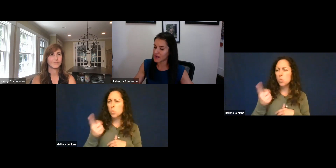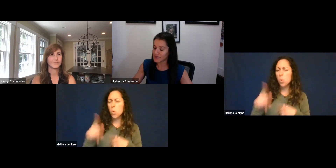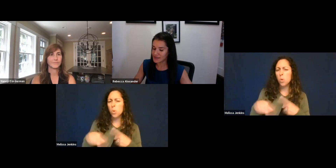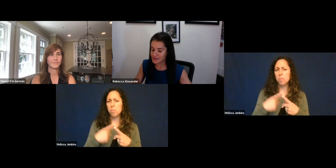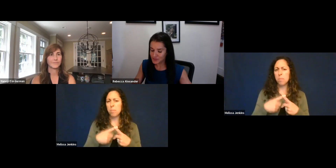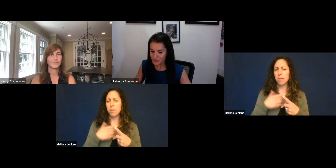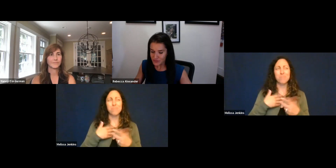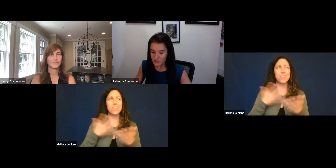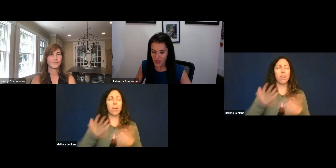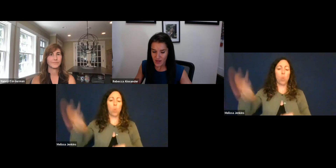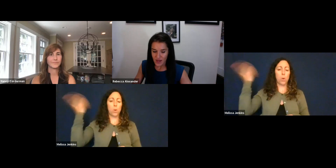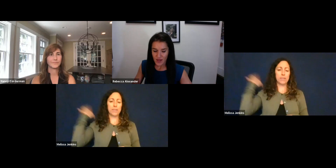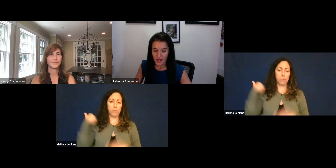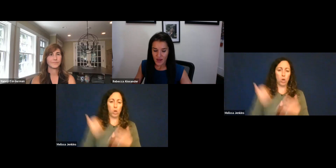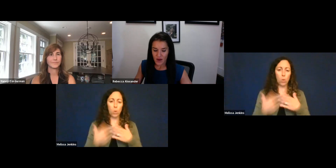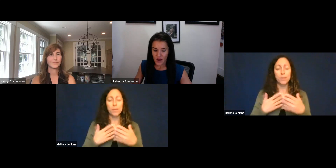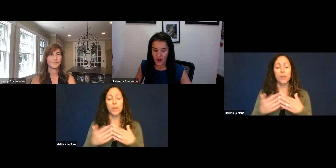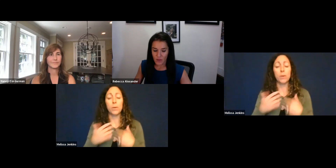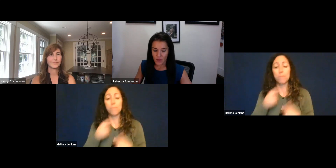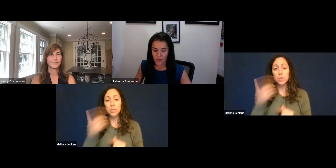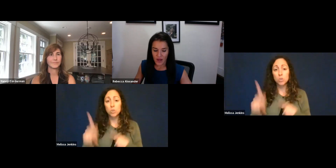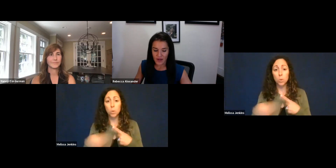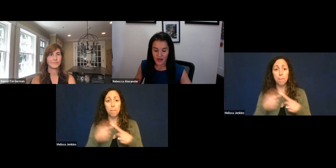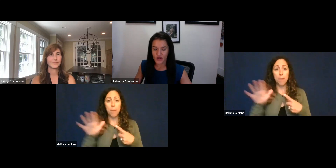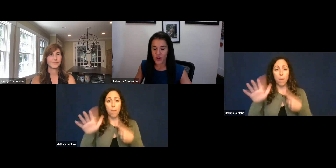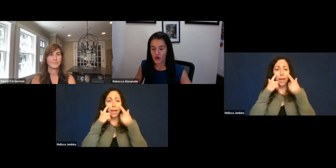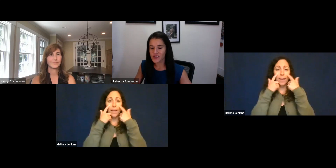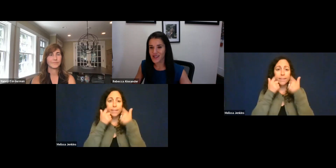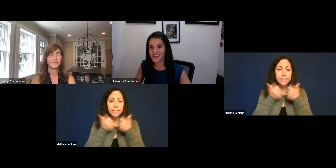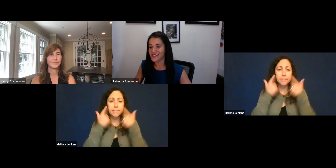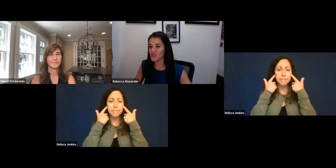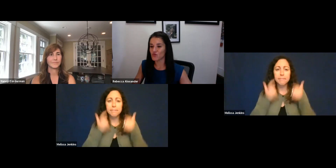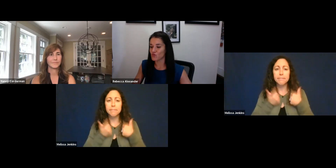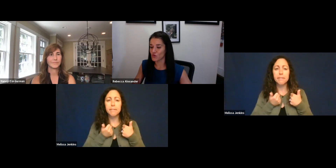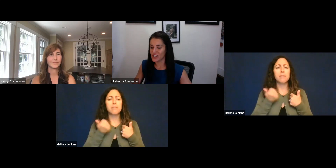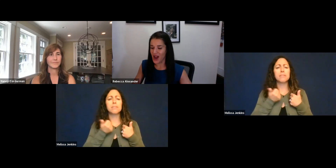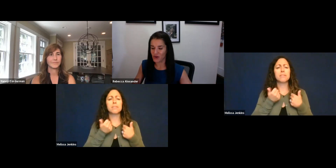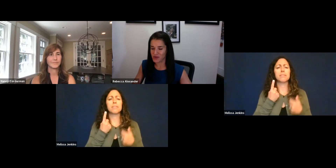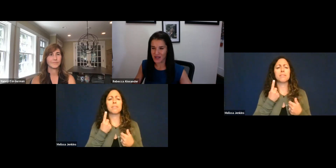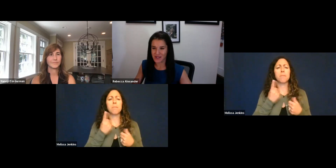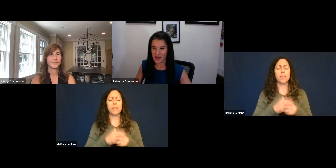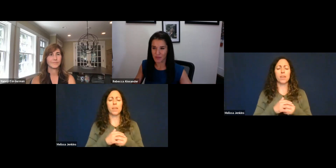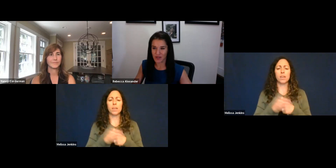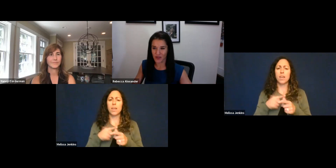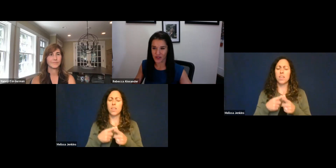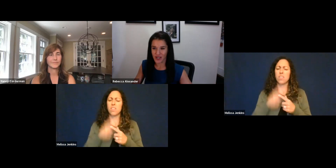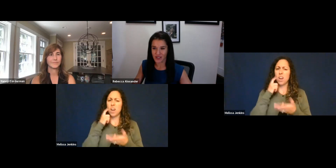And I noticed that he didn't reach out to me to set up another date.